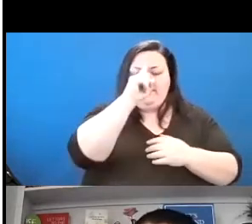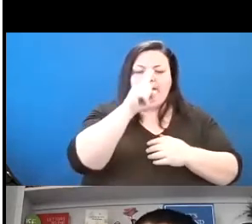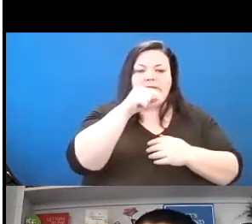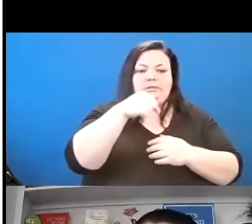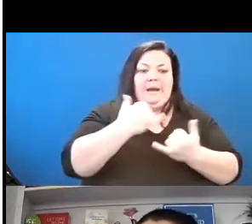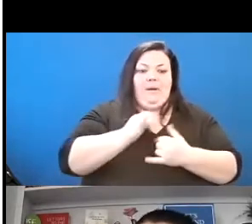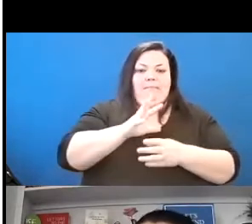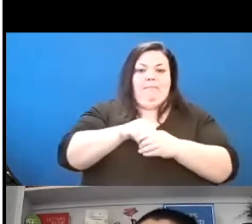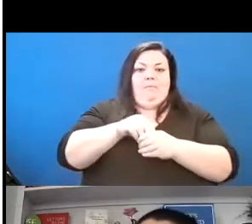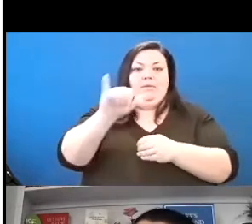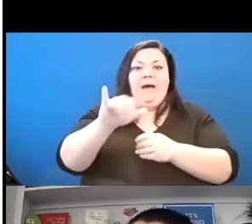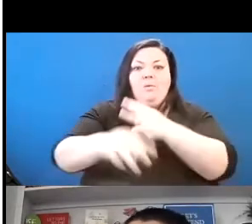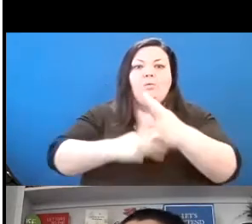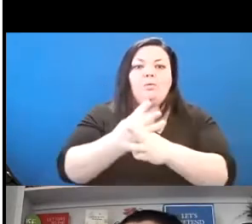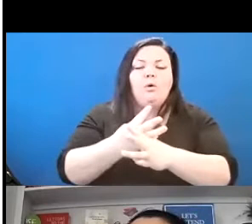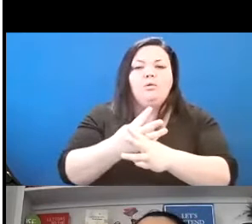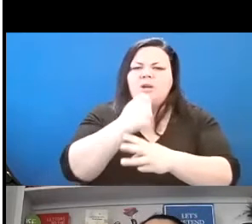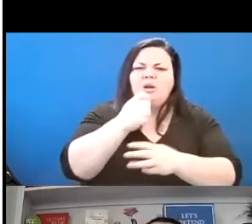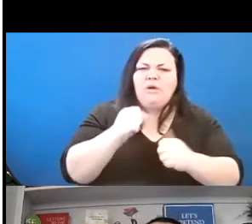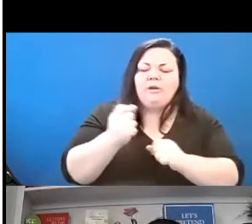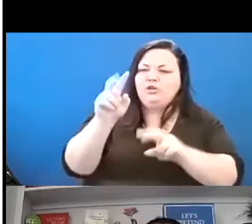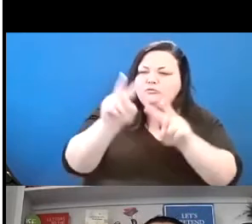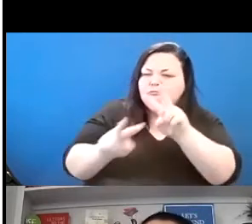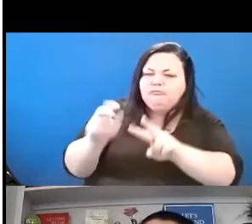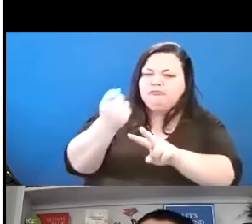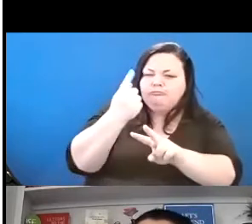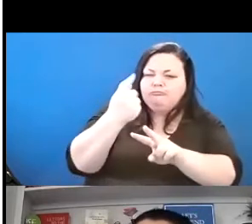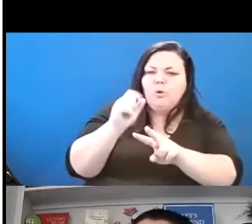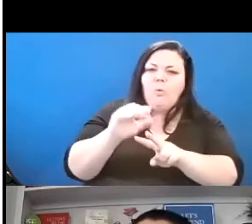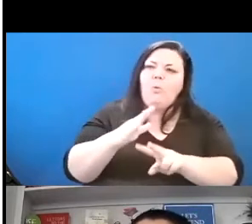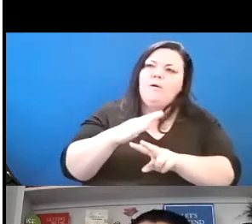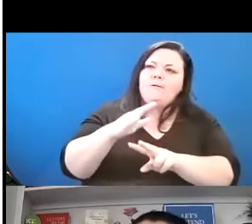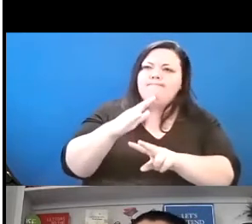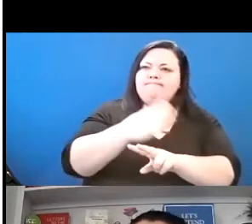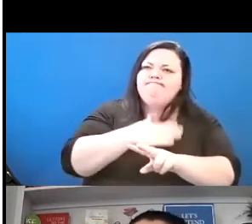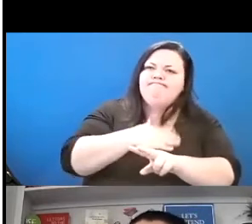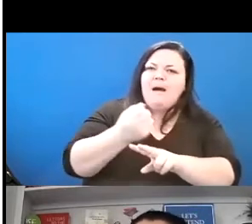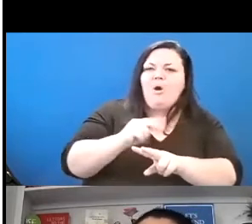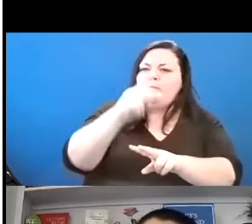just trying to understand the world or put their own stamp on it but instead becoming a part of it